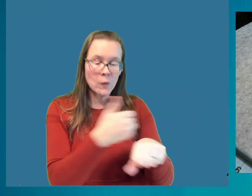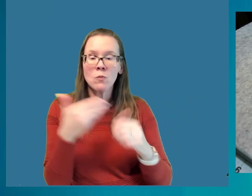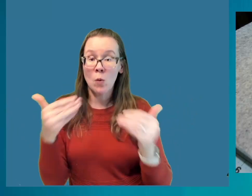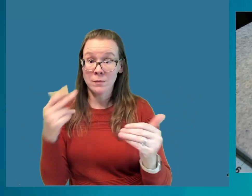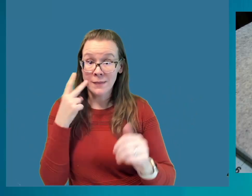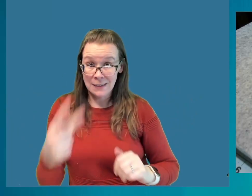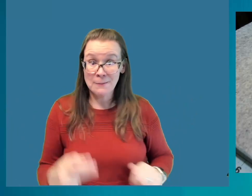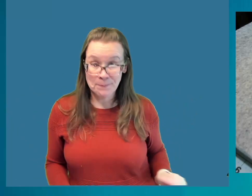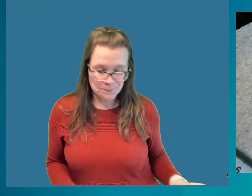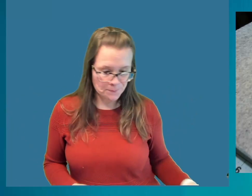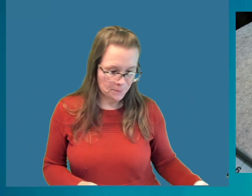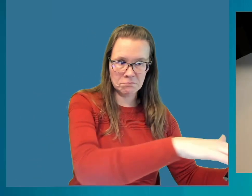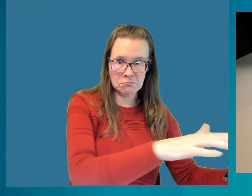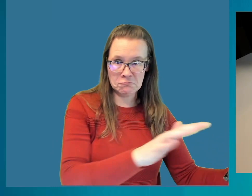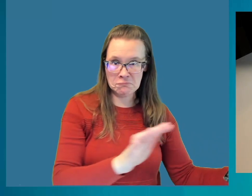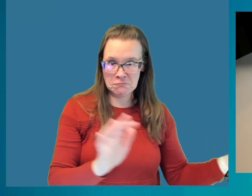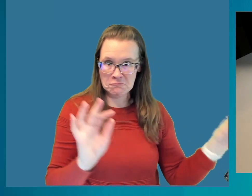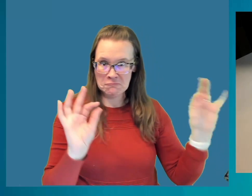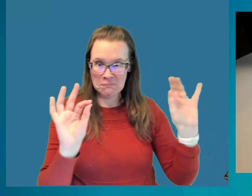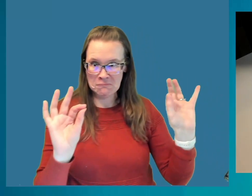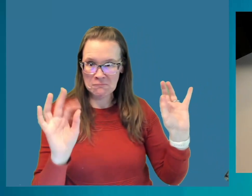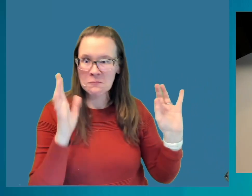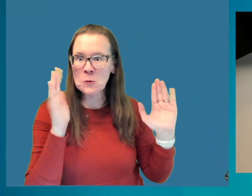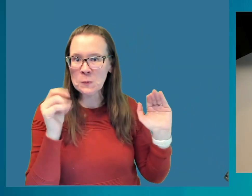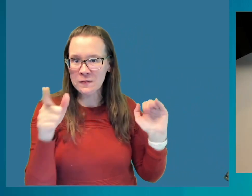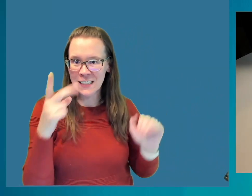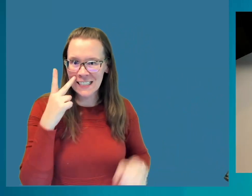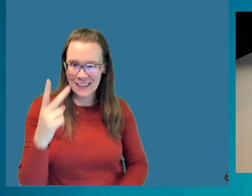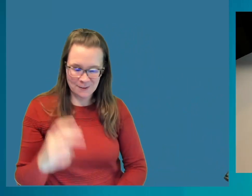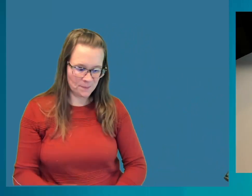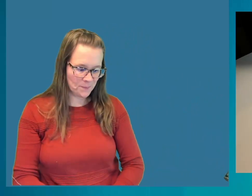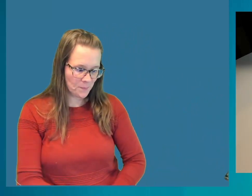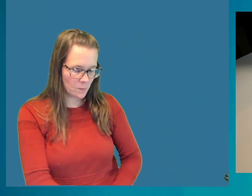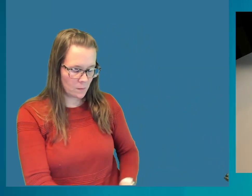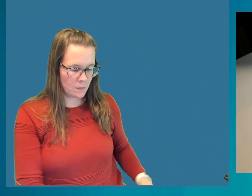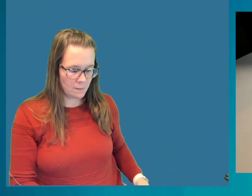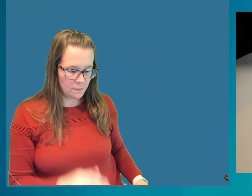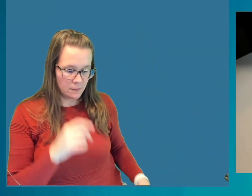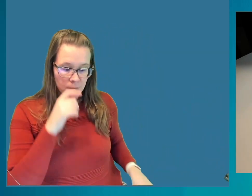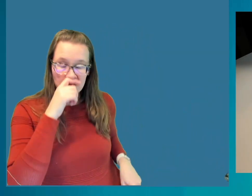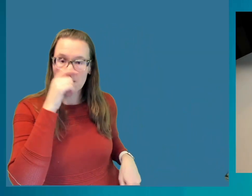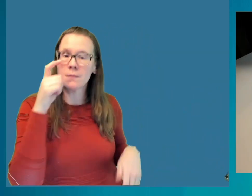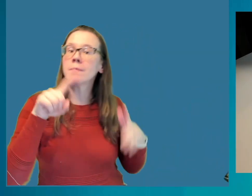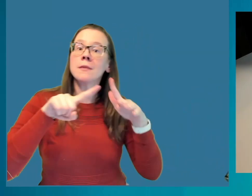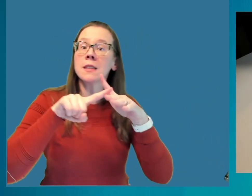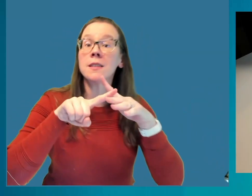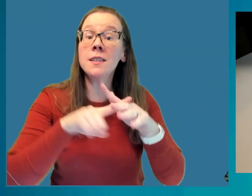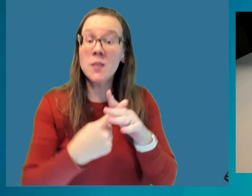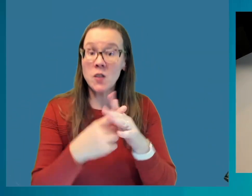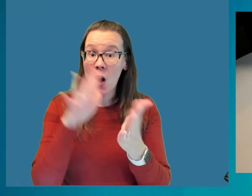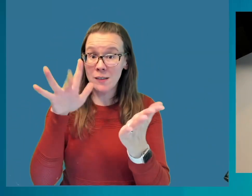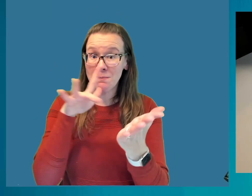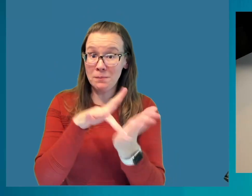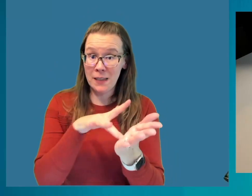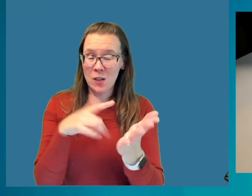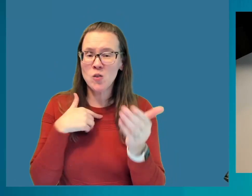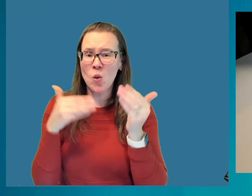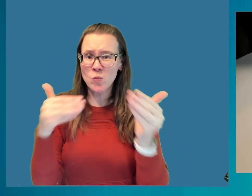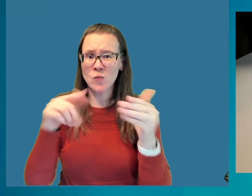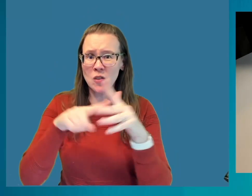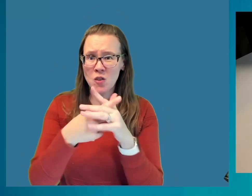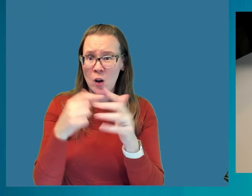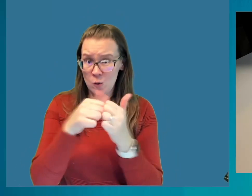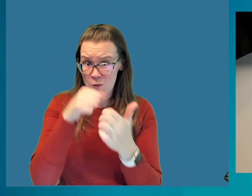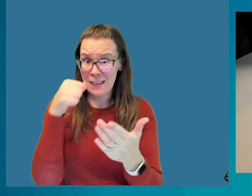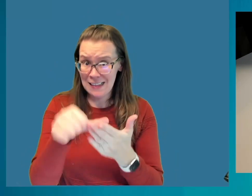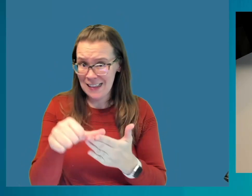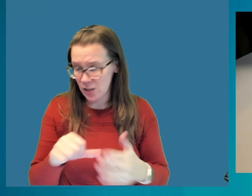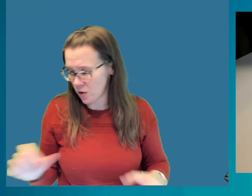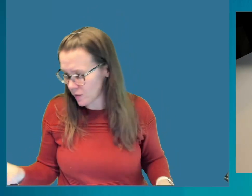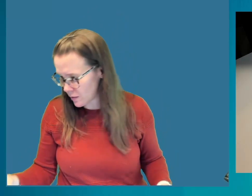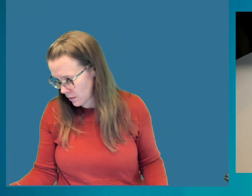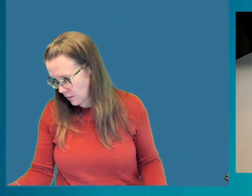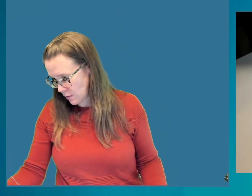really strong angles. Um, so let me switch up the camera and hopefully you'll be able to see. So I'm